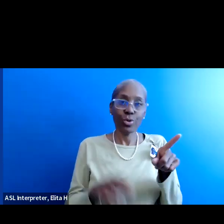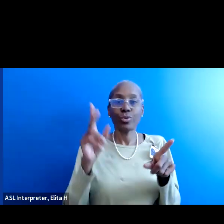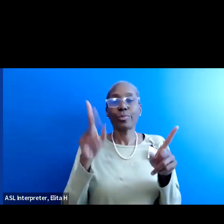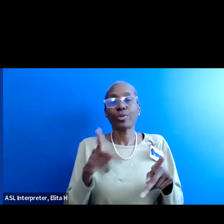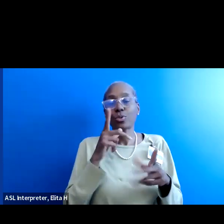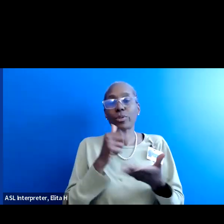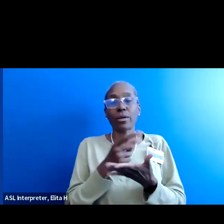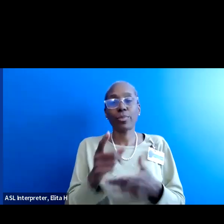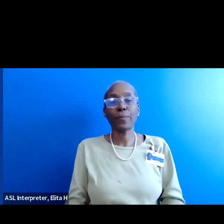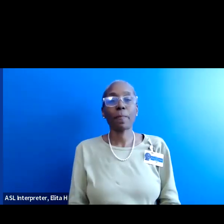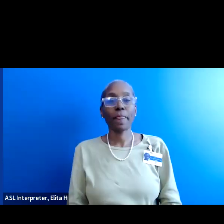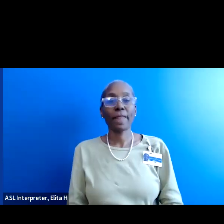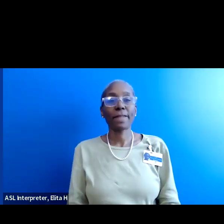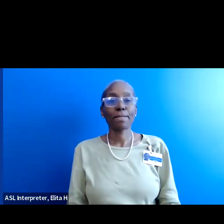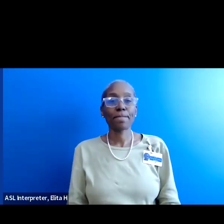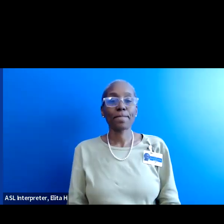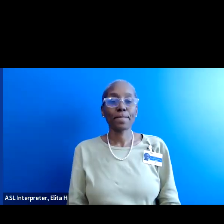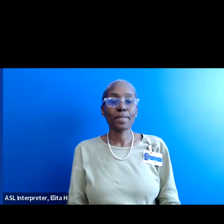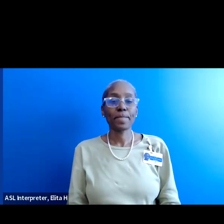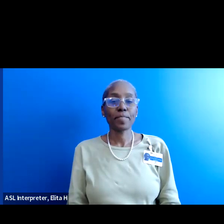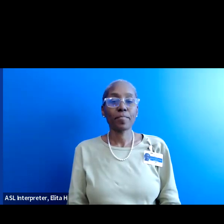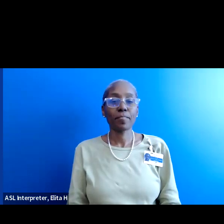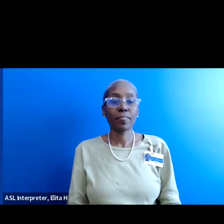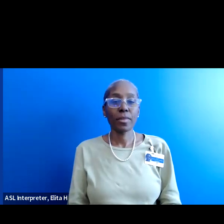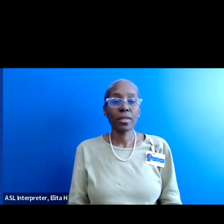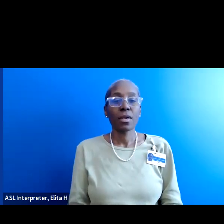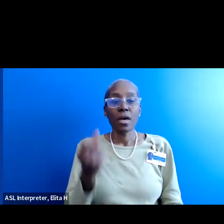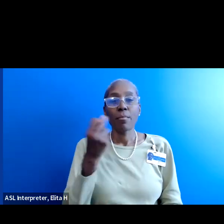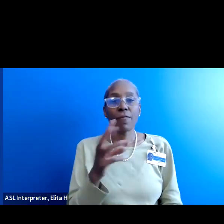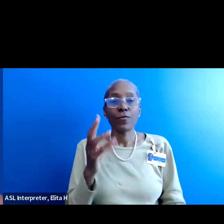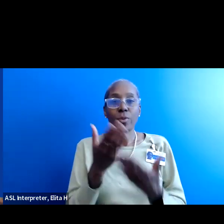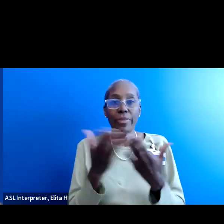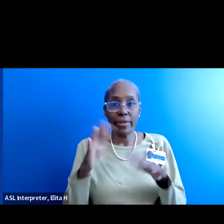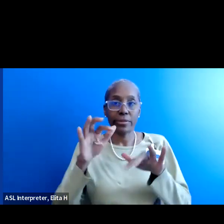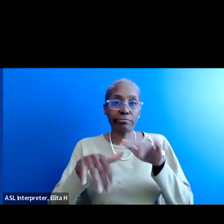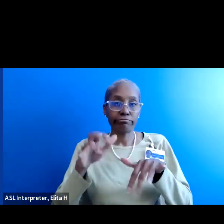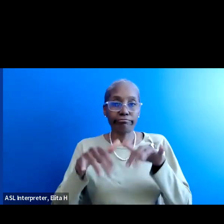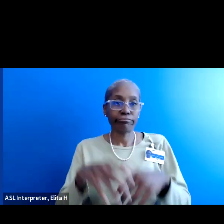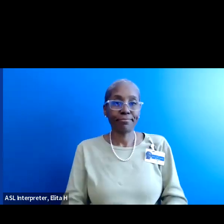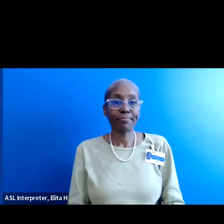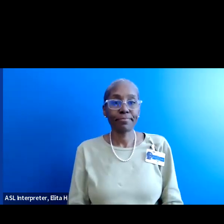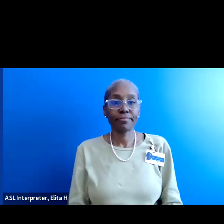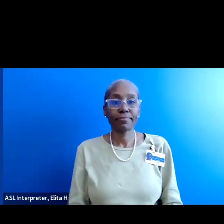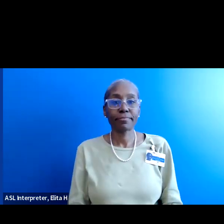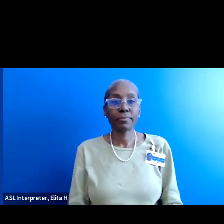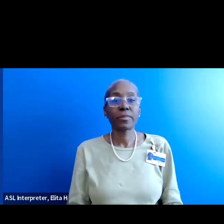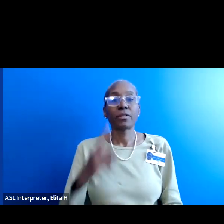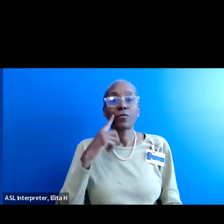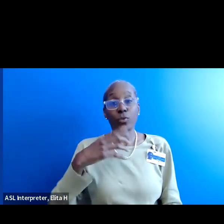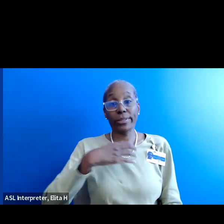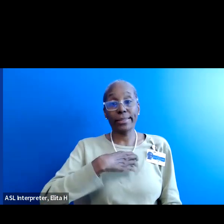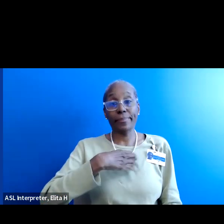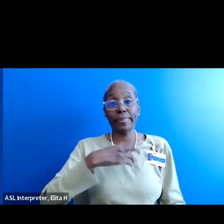So I'm going to drop in a couple things for complaints about DME,